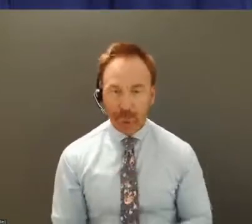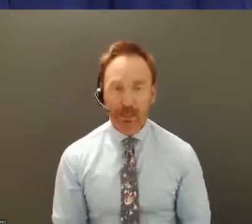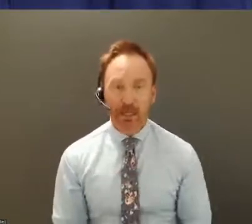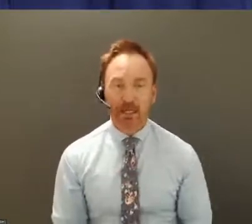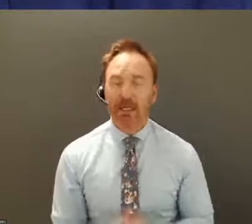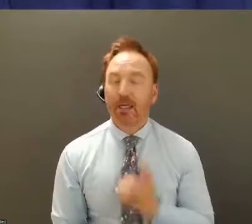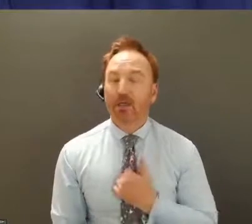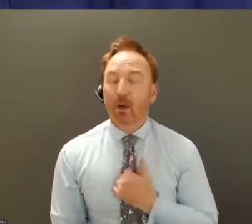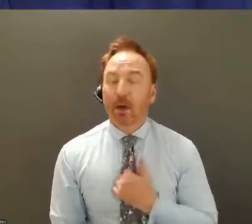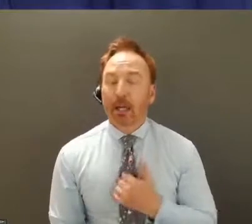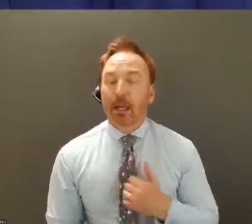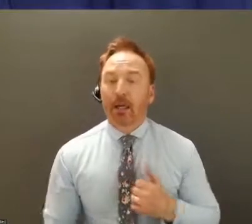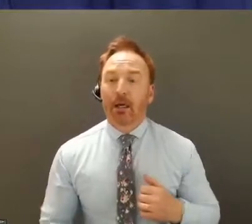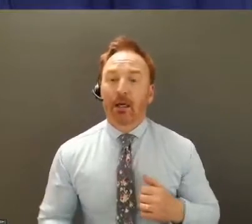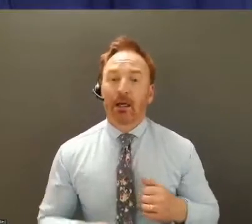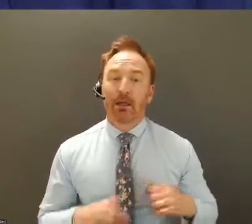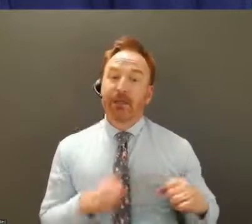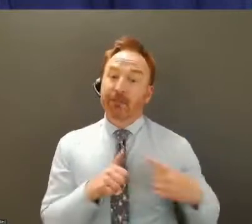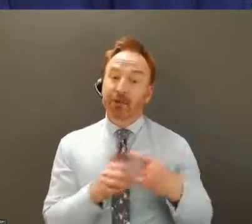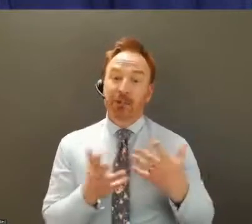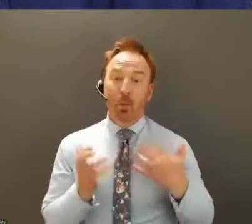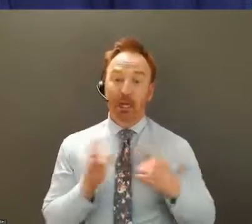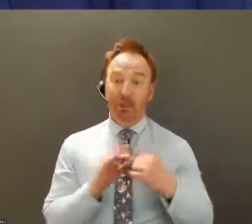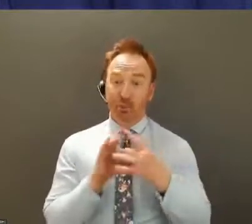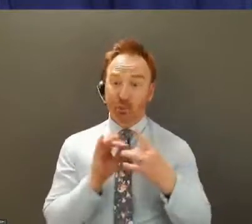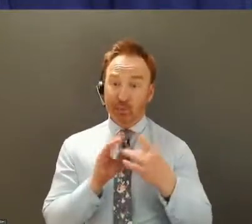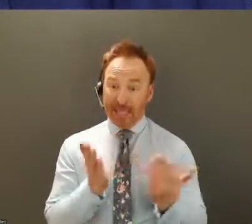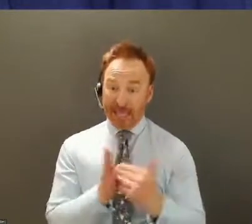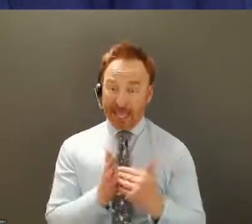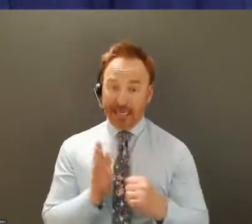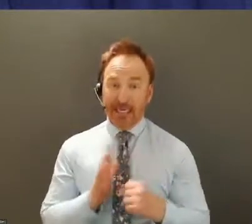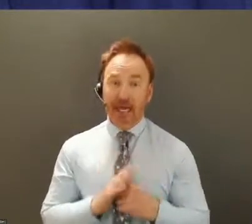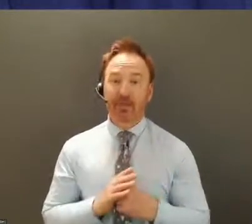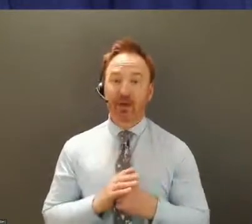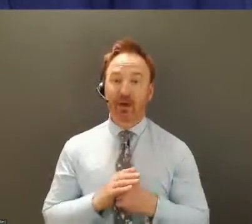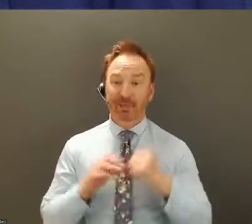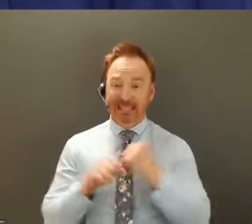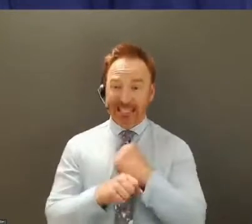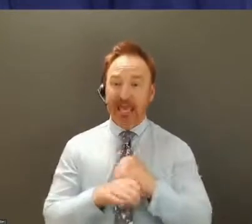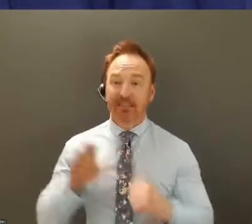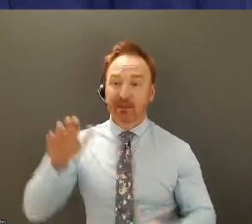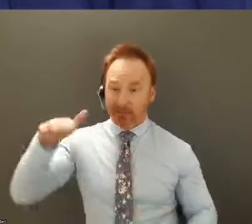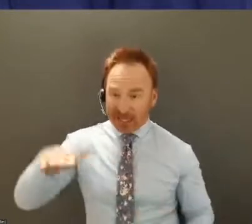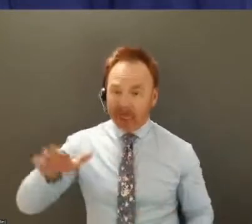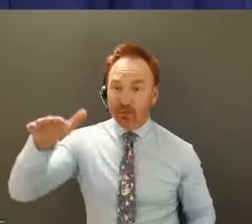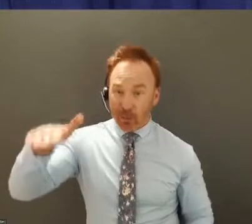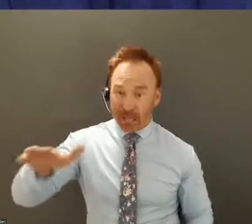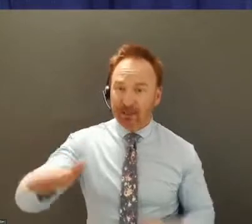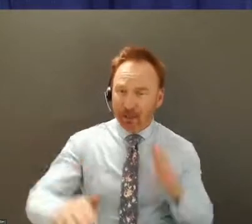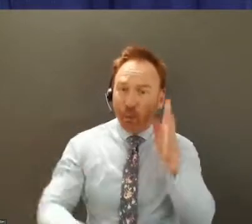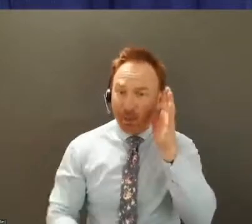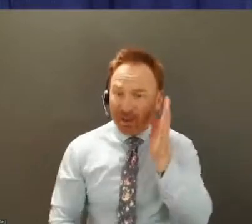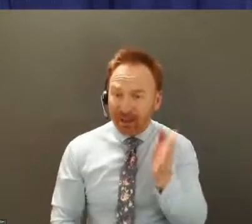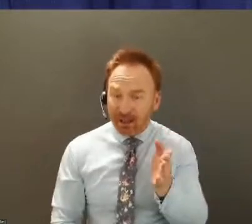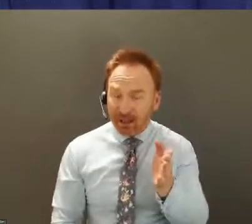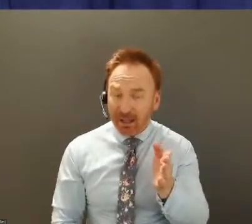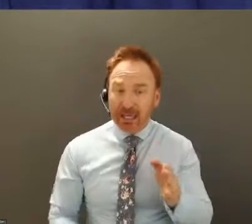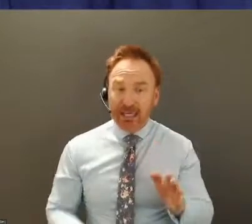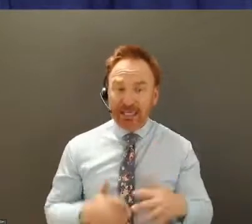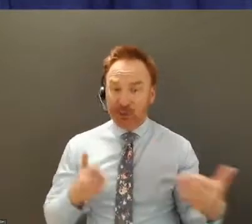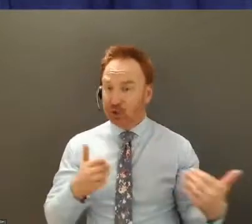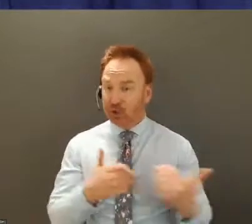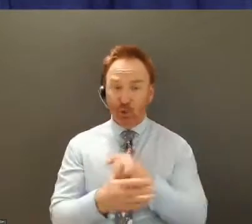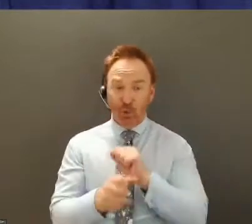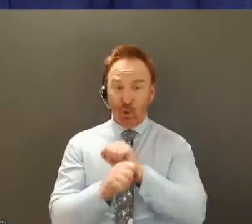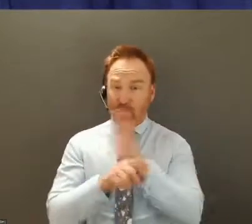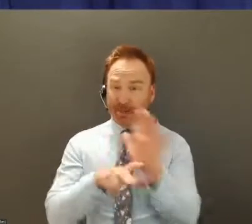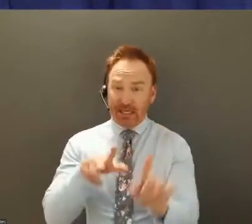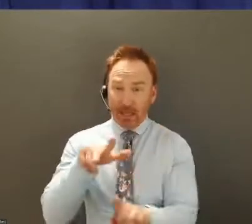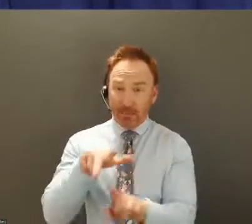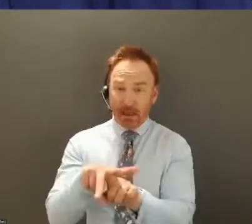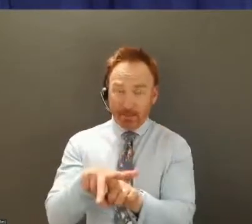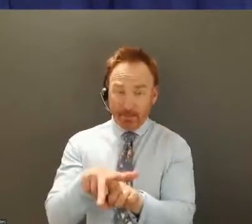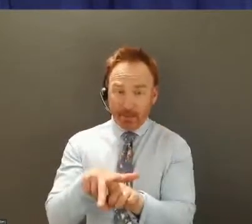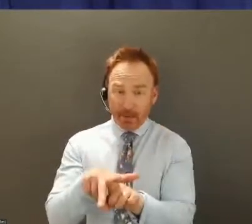of my scope.